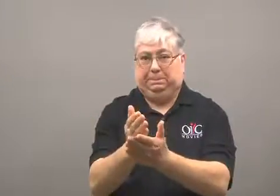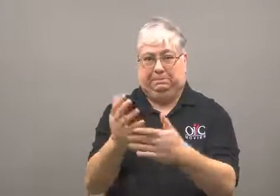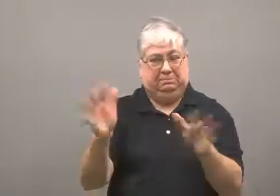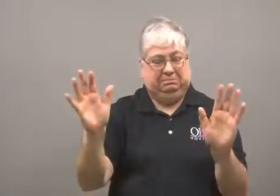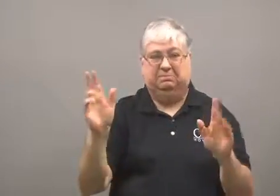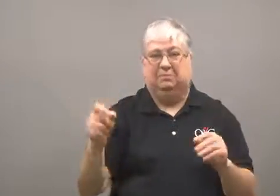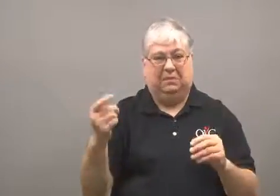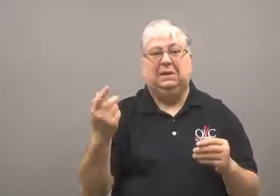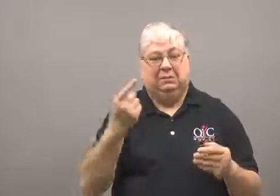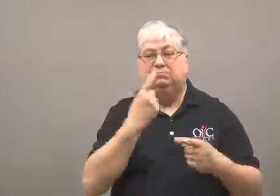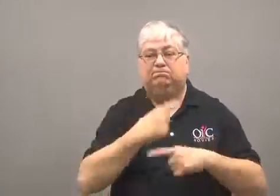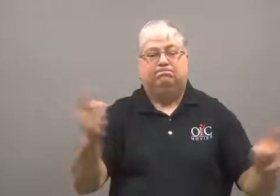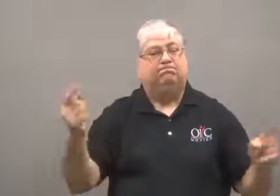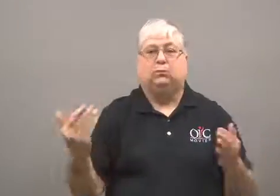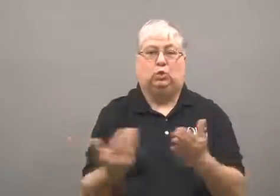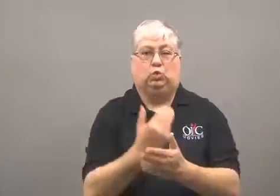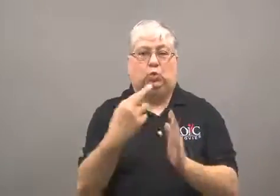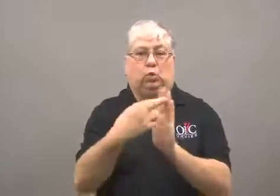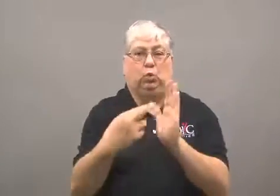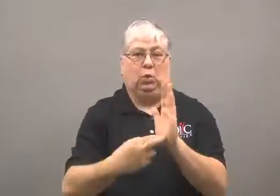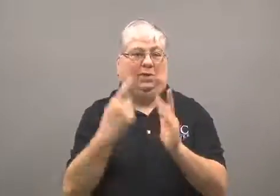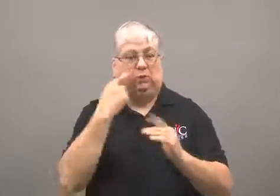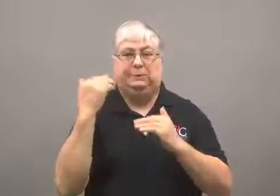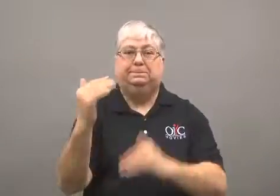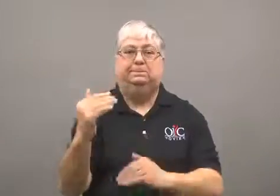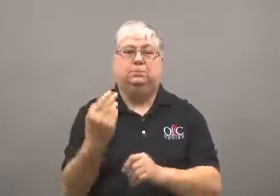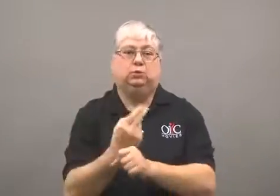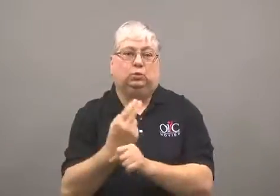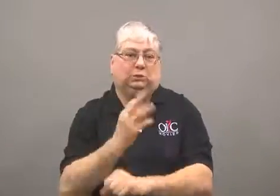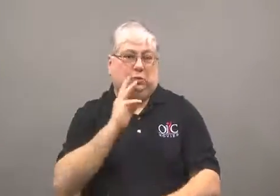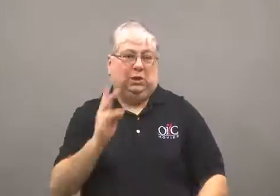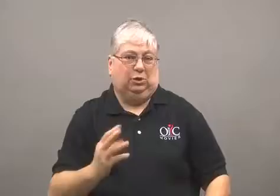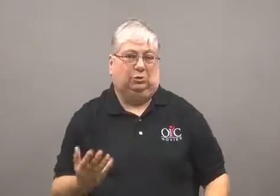He issued new guidelines for restricting water use.